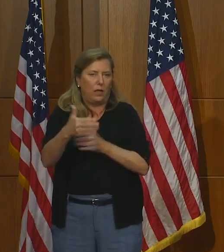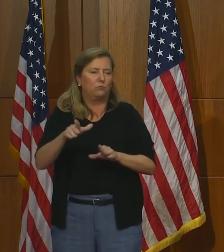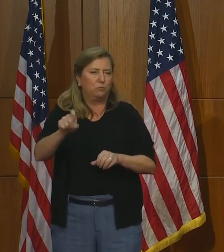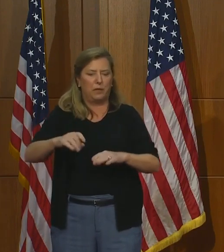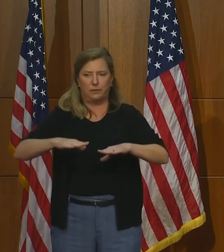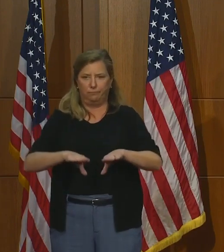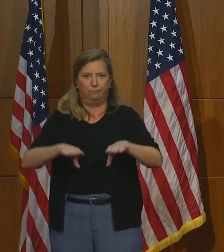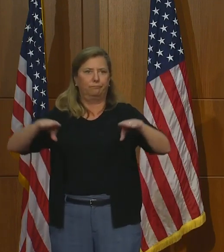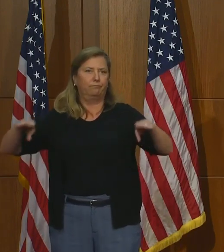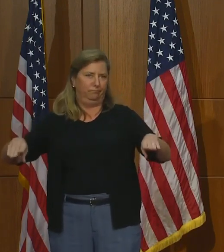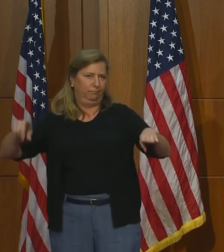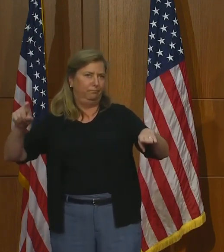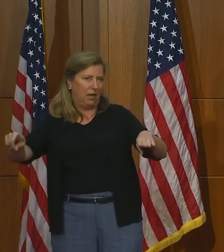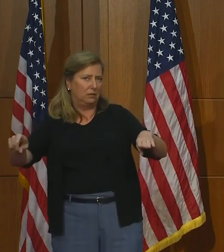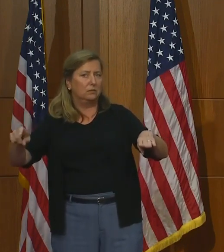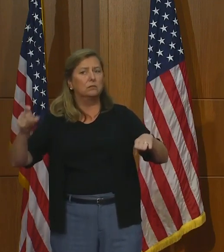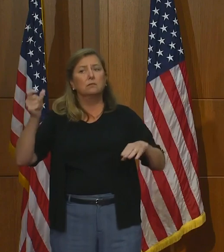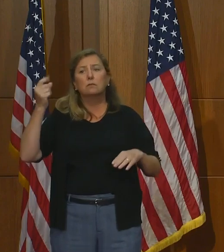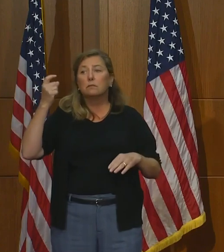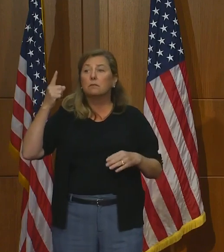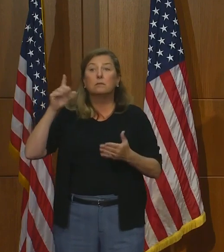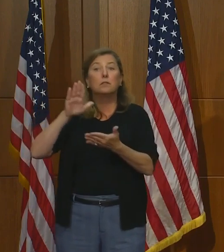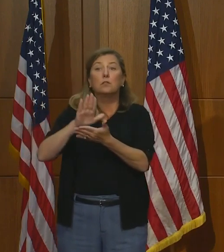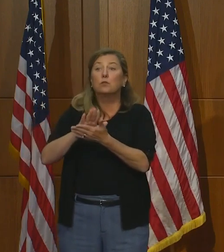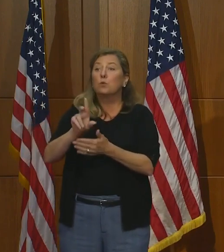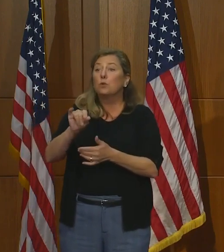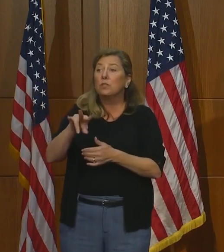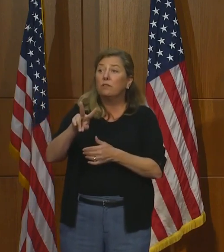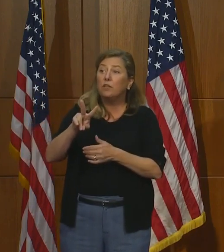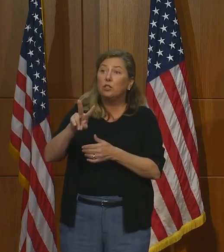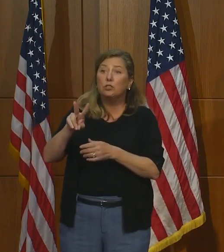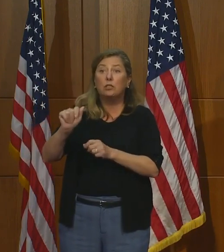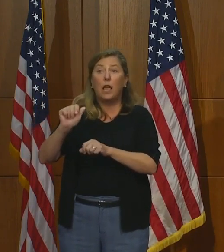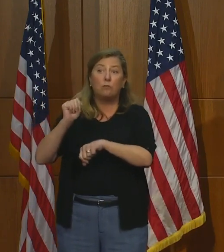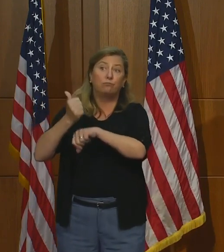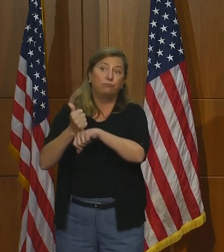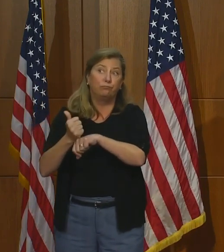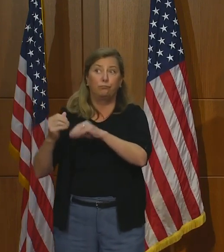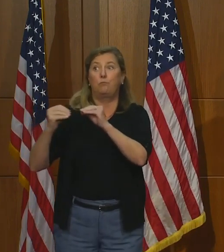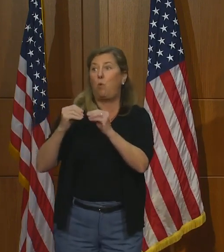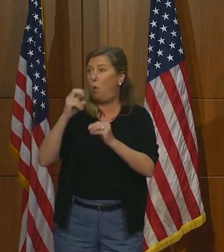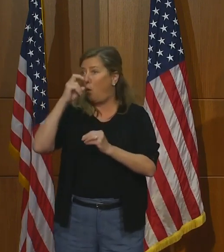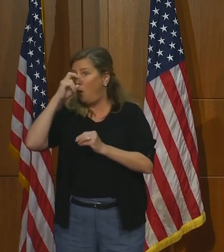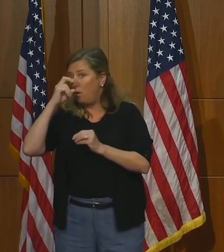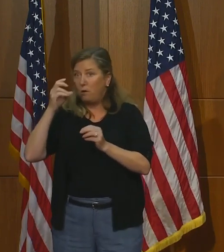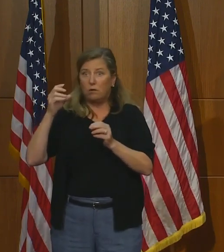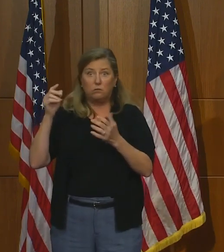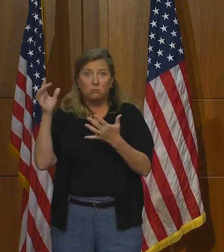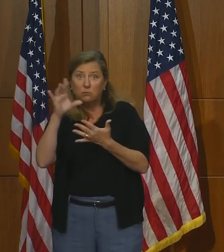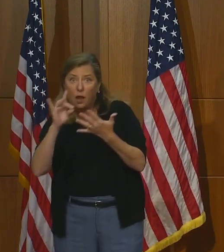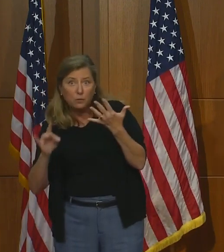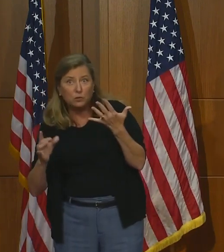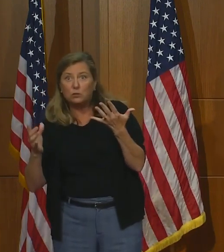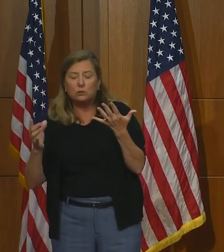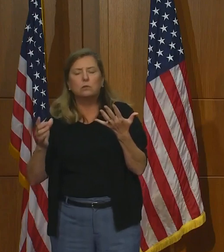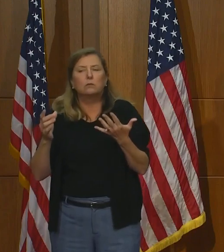DISTANCING REQUIRED ON BUSES AND CLASSROOMS- NOW THAT ISN'T